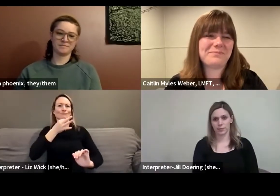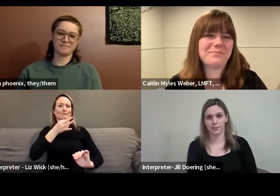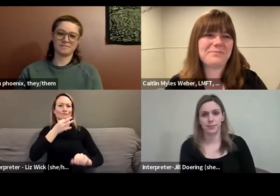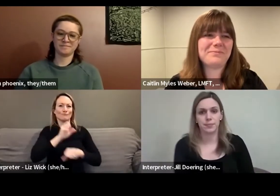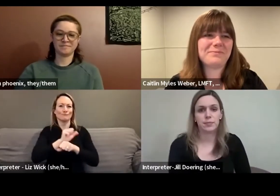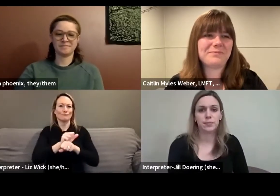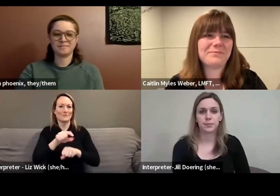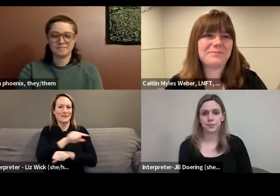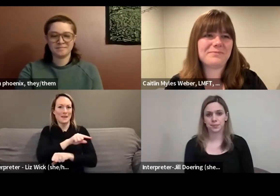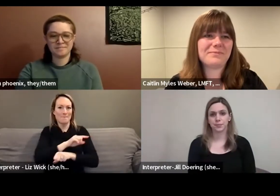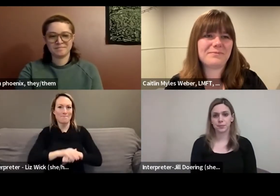Thank you.